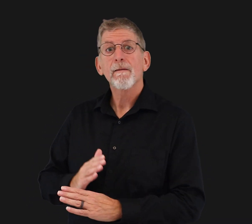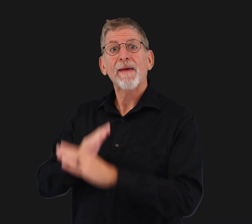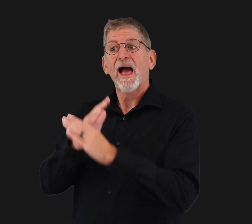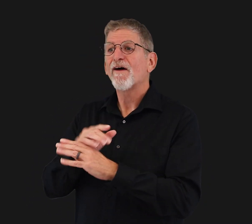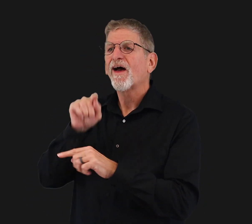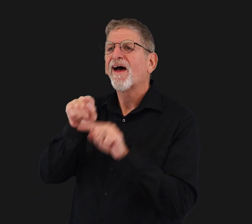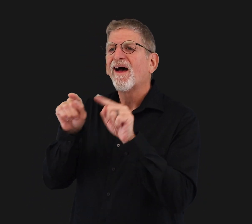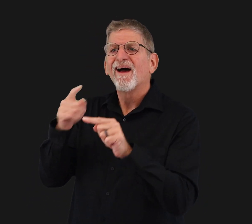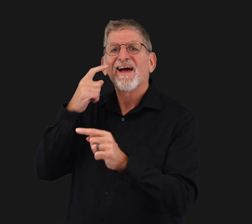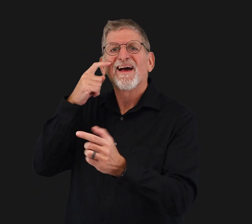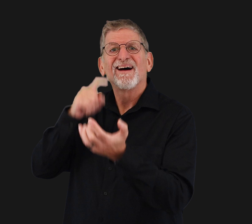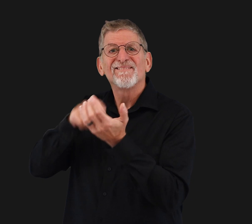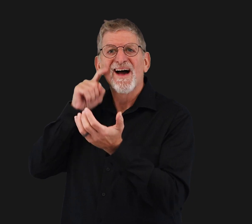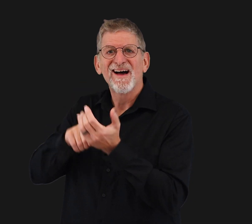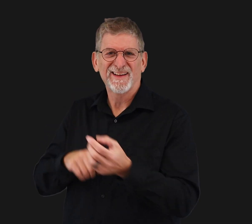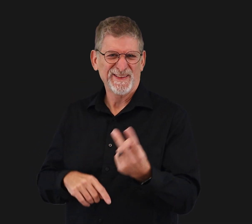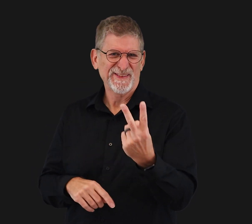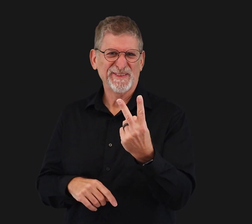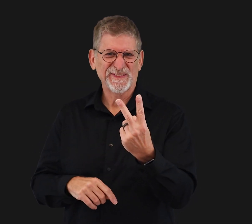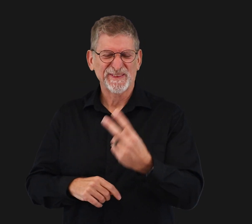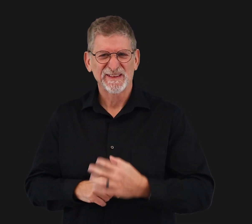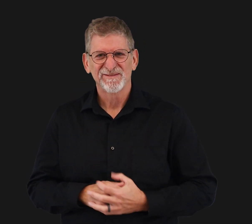Barriers we identified: